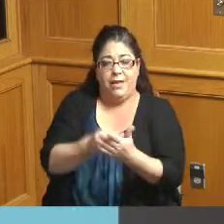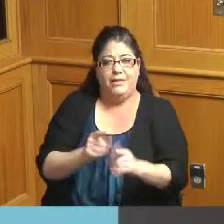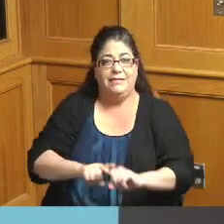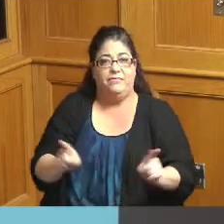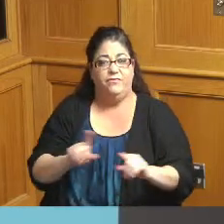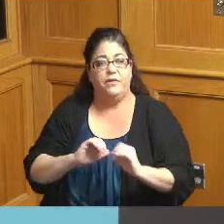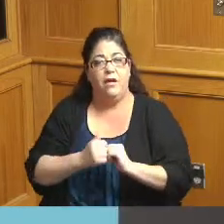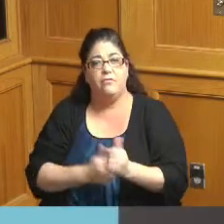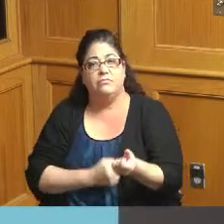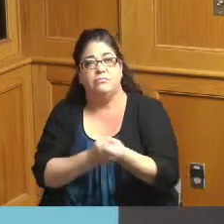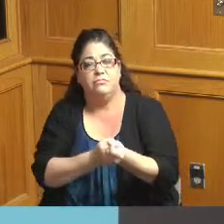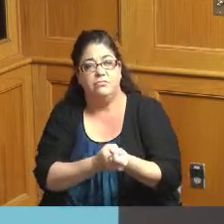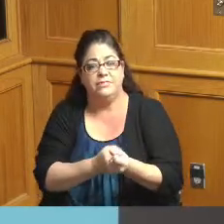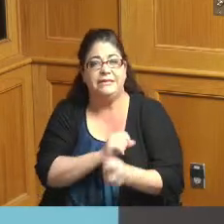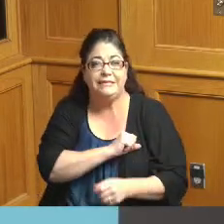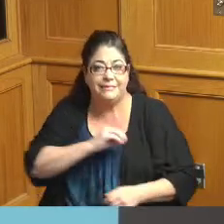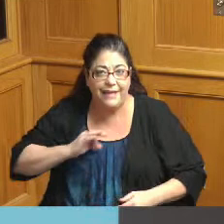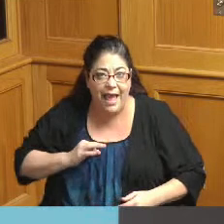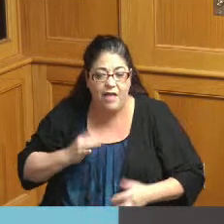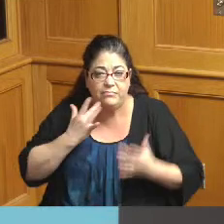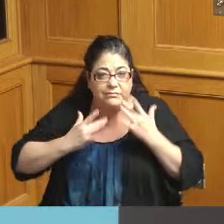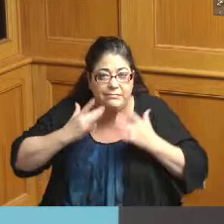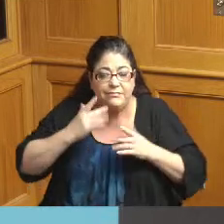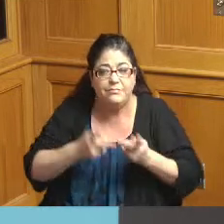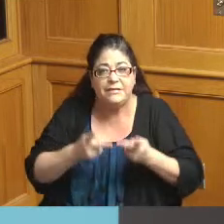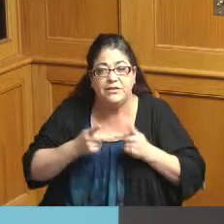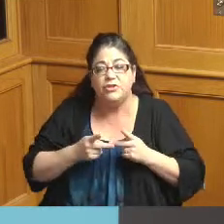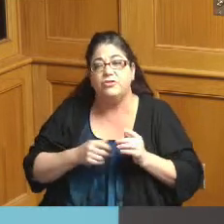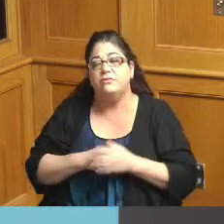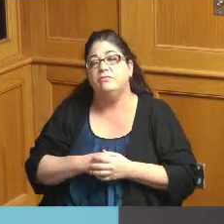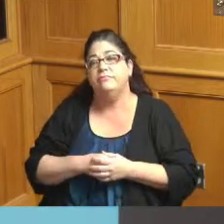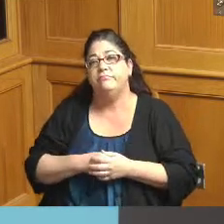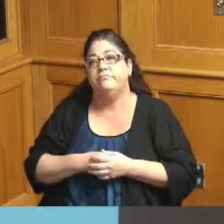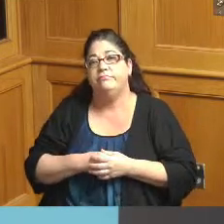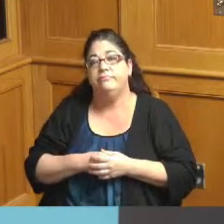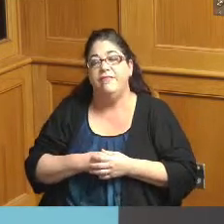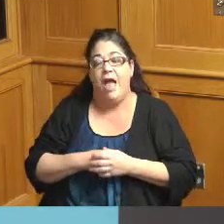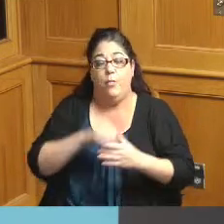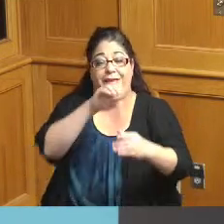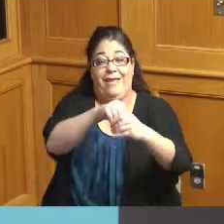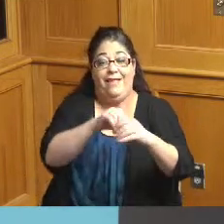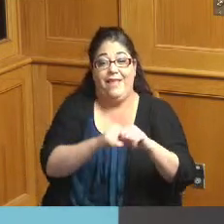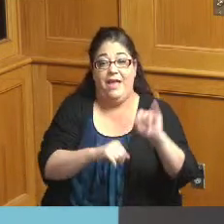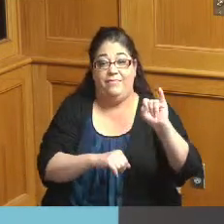support some of our staffing positions that had previously been in that 40 allocation so you'll